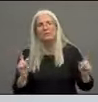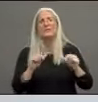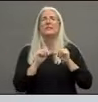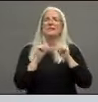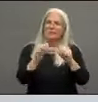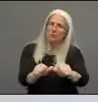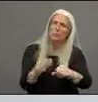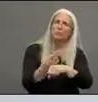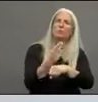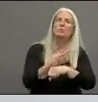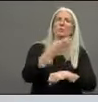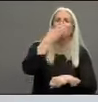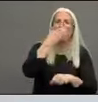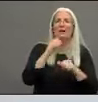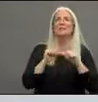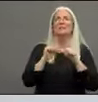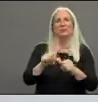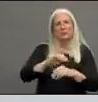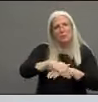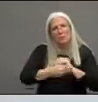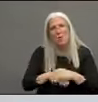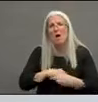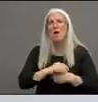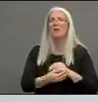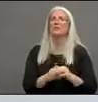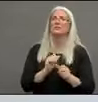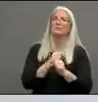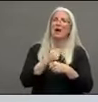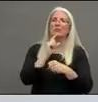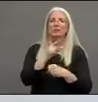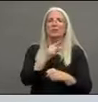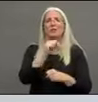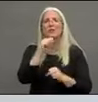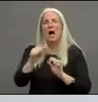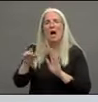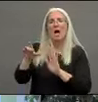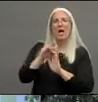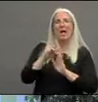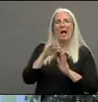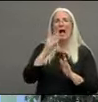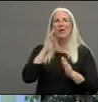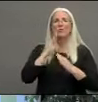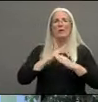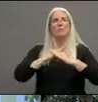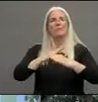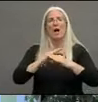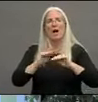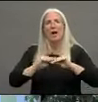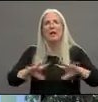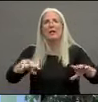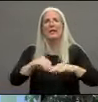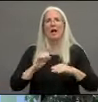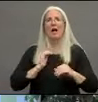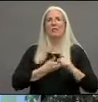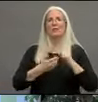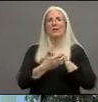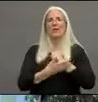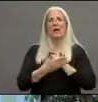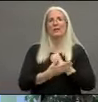and this is going to help us slow the spread here in the County. That's absolutely true because every time we interact with